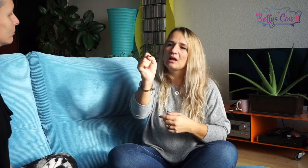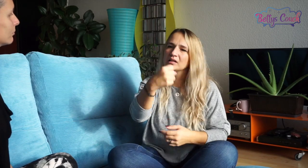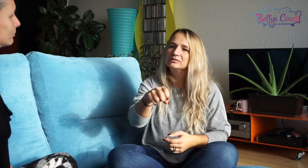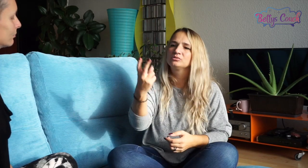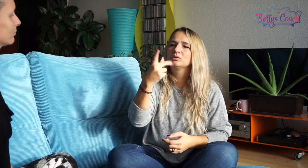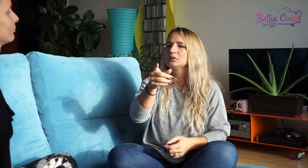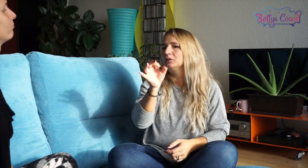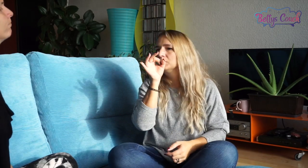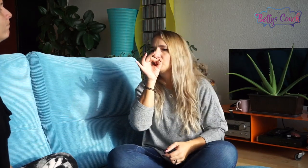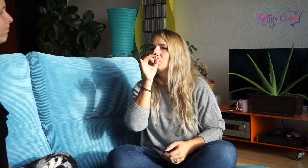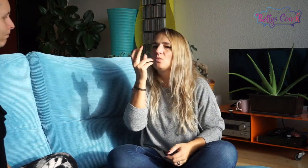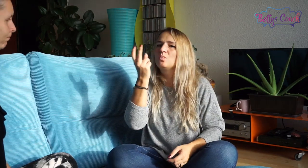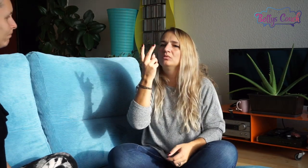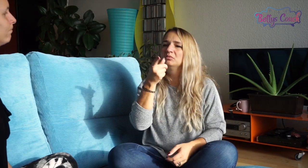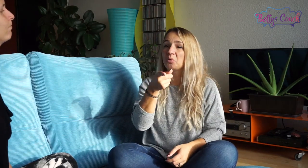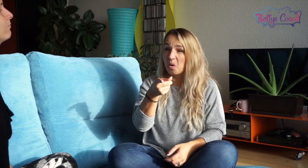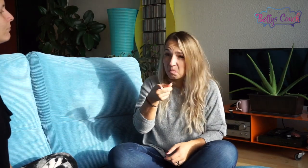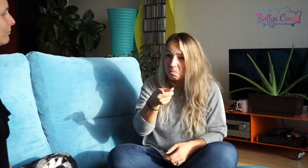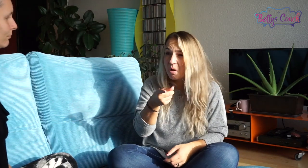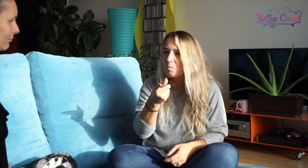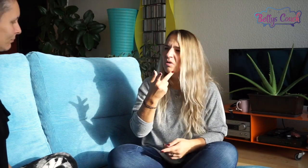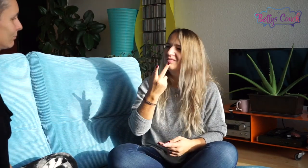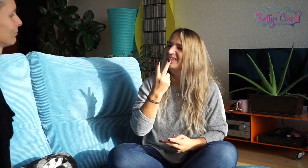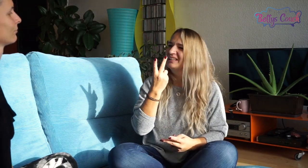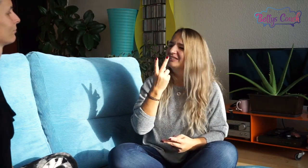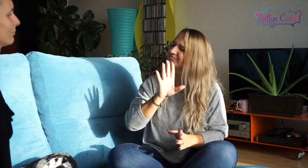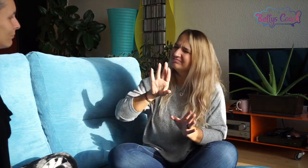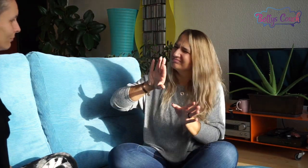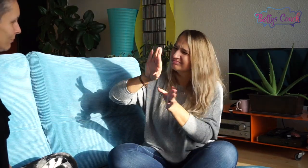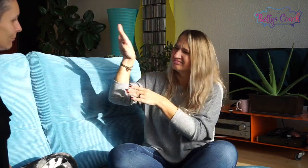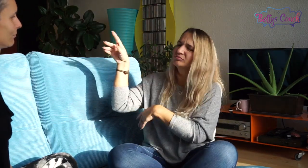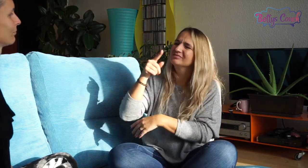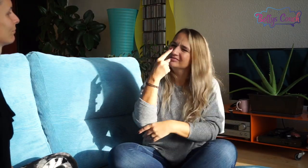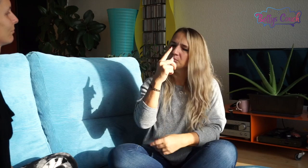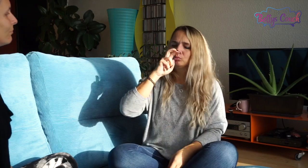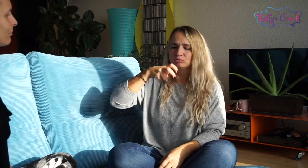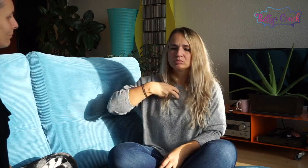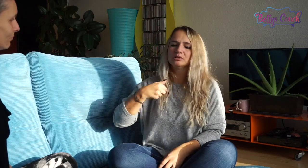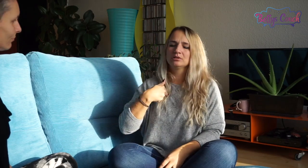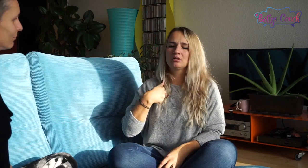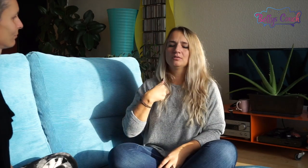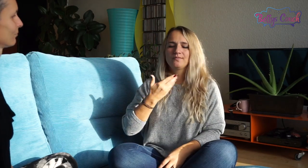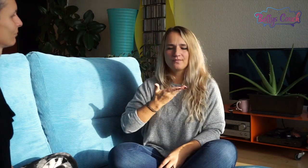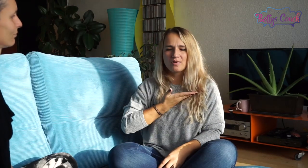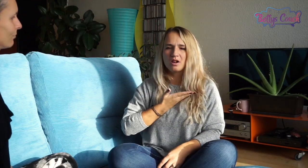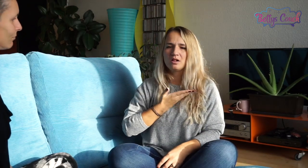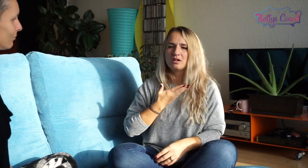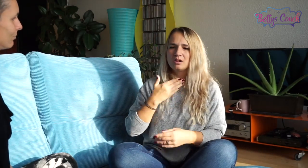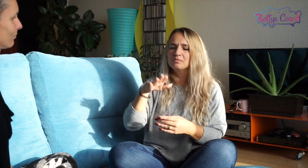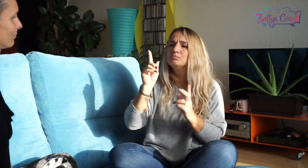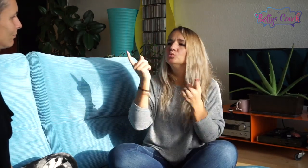whether you can do it or not. Leave it aside, look inside yourself & ask yourself what you want!